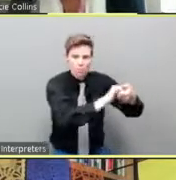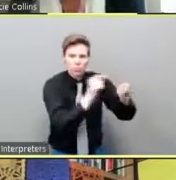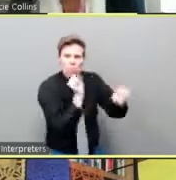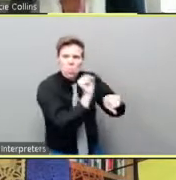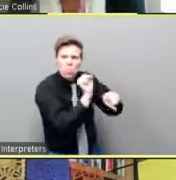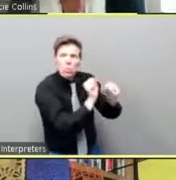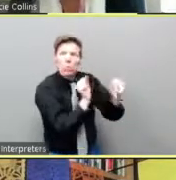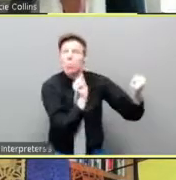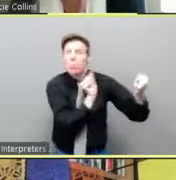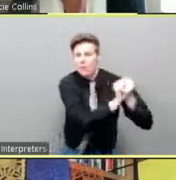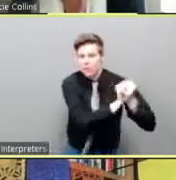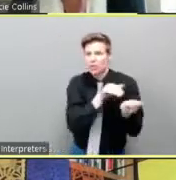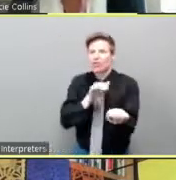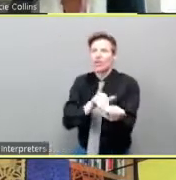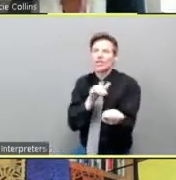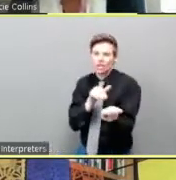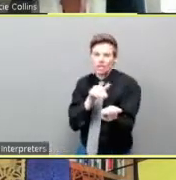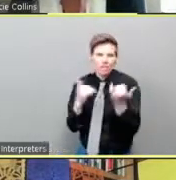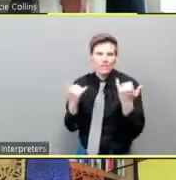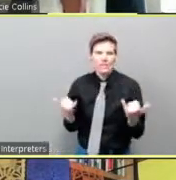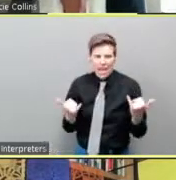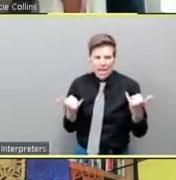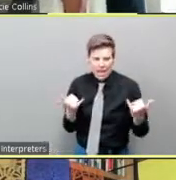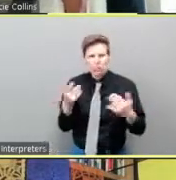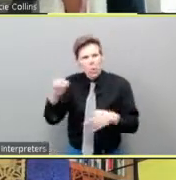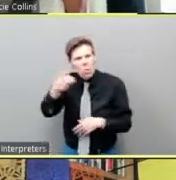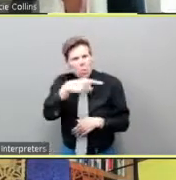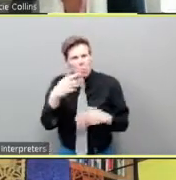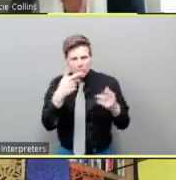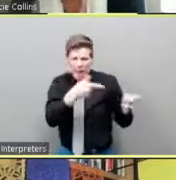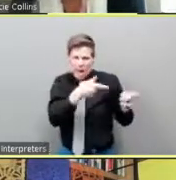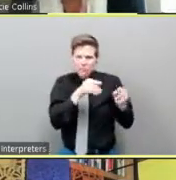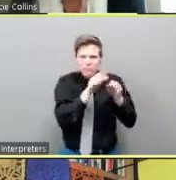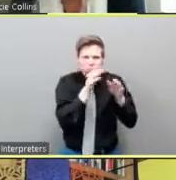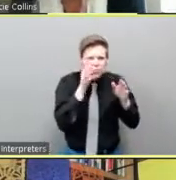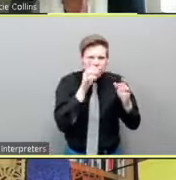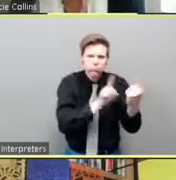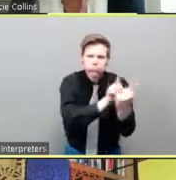out to your patients, encourage them to get vaccinated and all for vaccinations